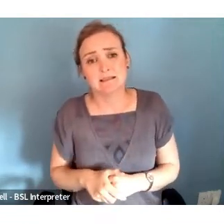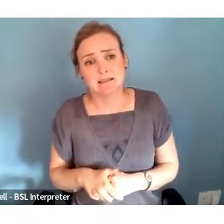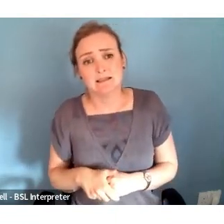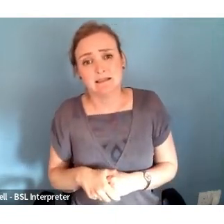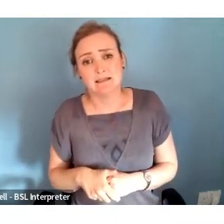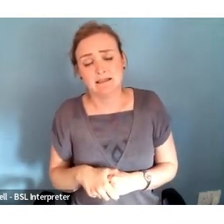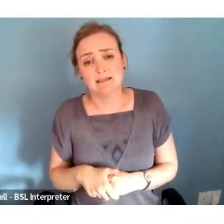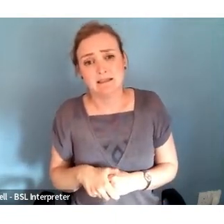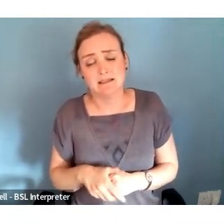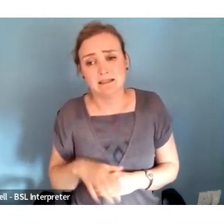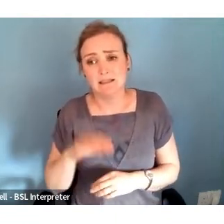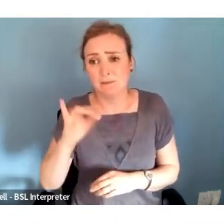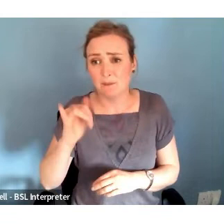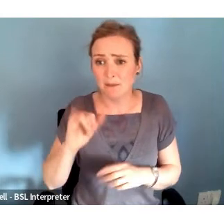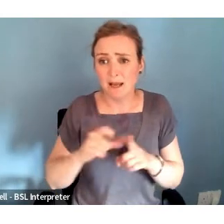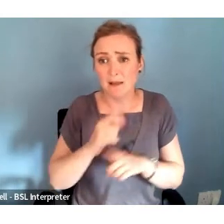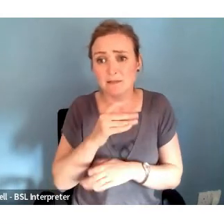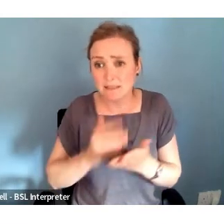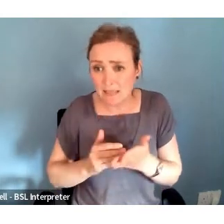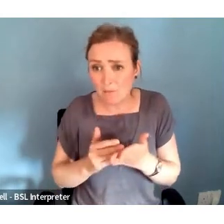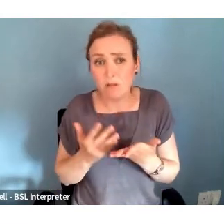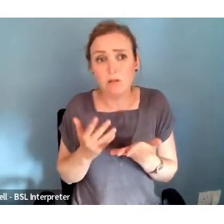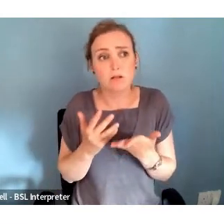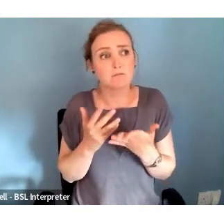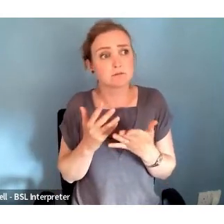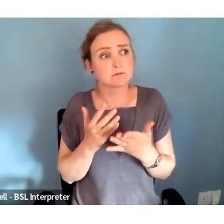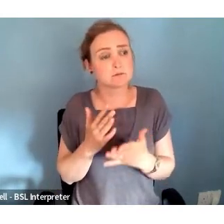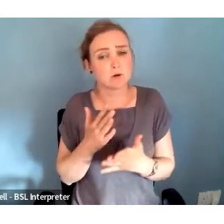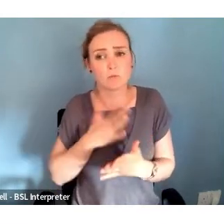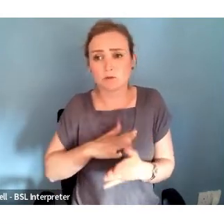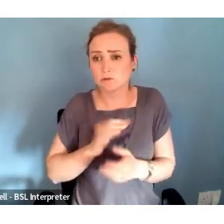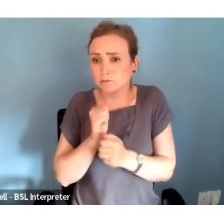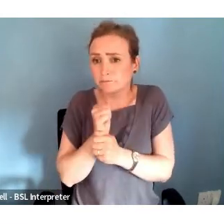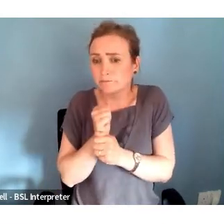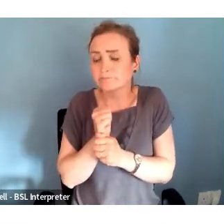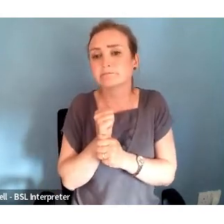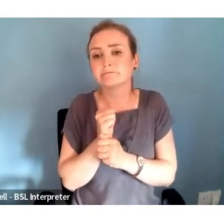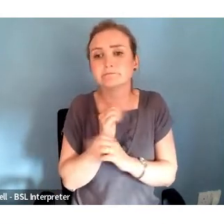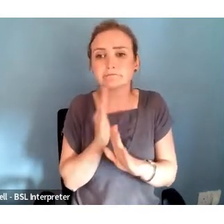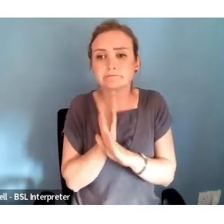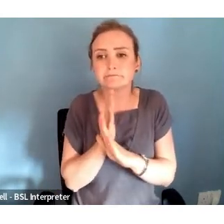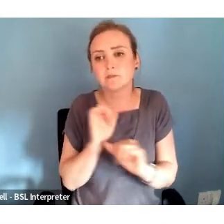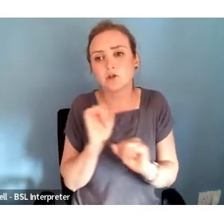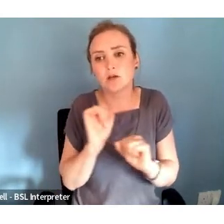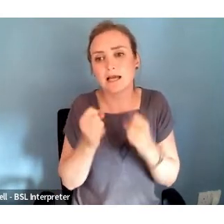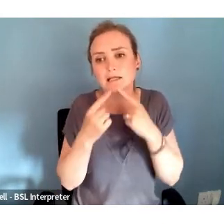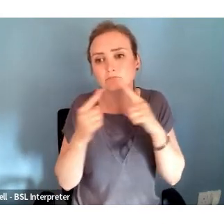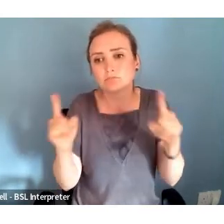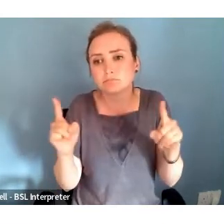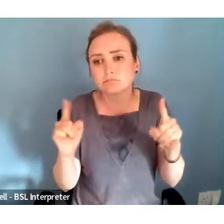disabled. Maybe I want to keep that in my back pocket until I choose to share that with you. Another